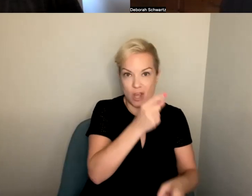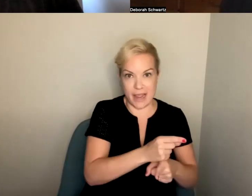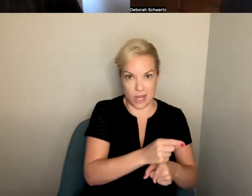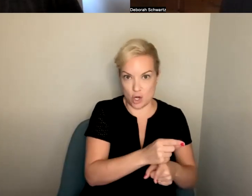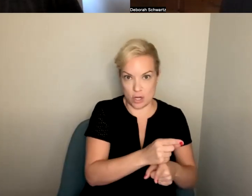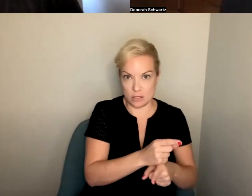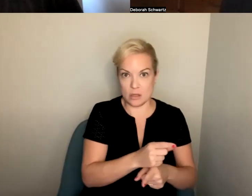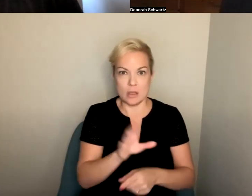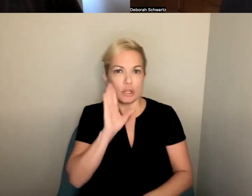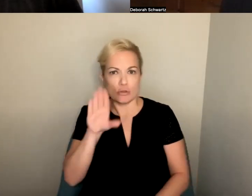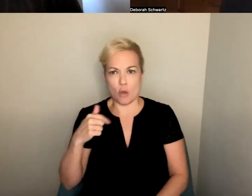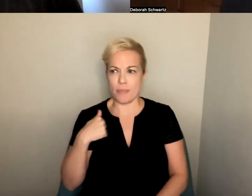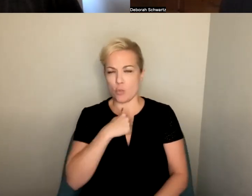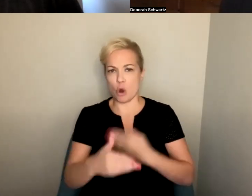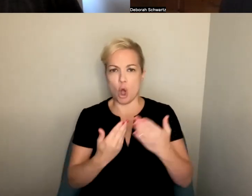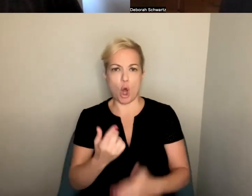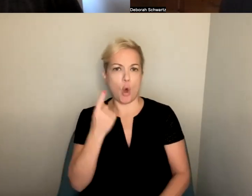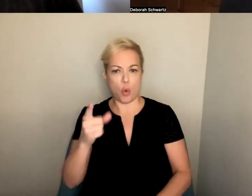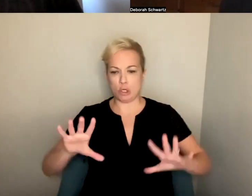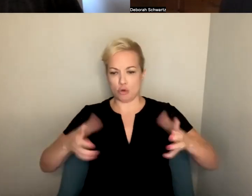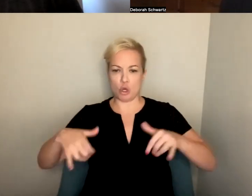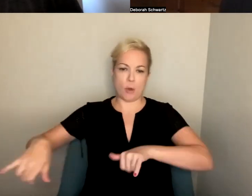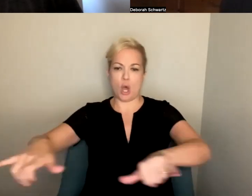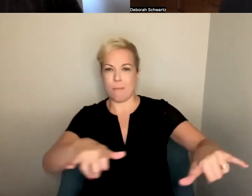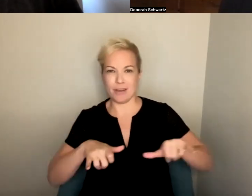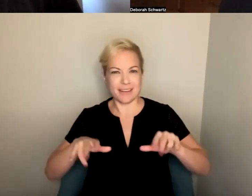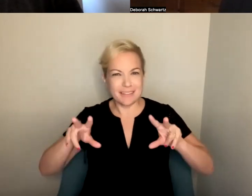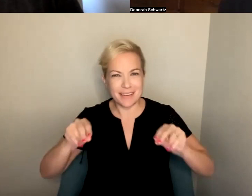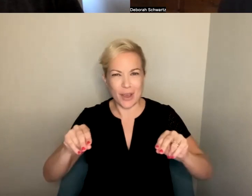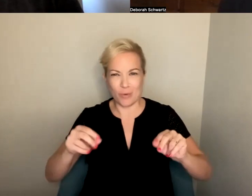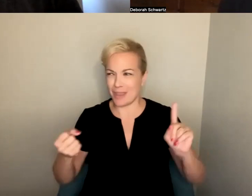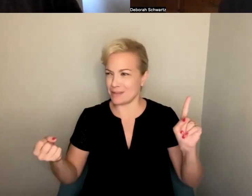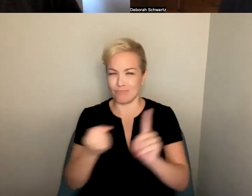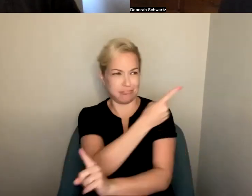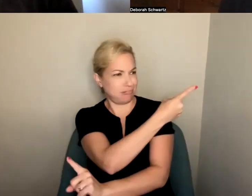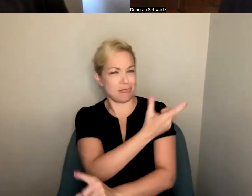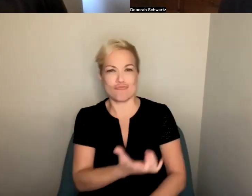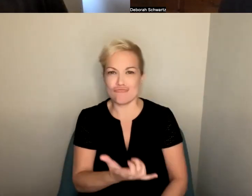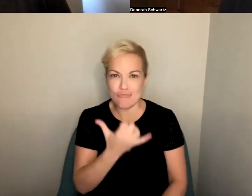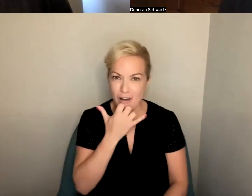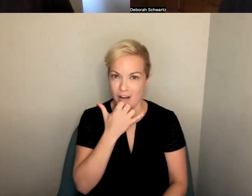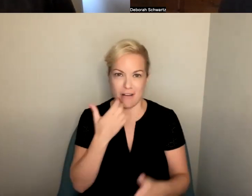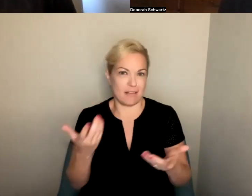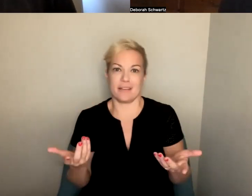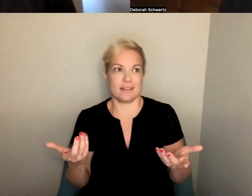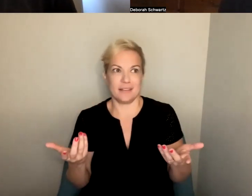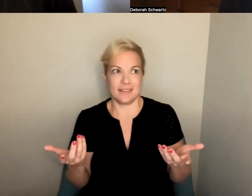we're all one homogeneous group is as far- as far askew of lived experience as as possible,